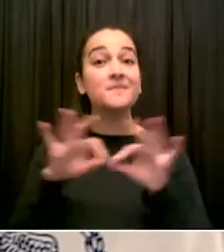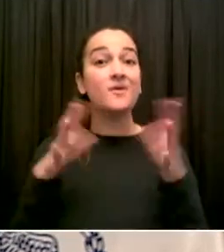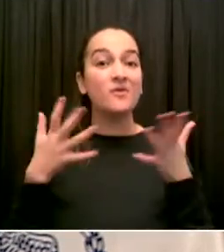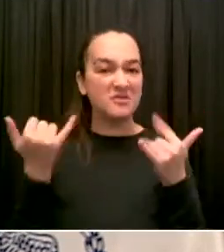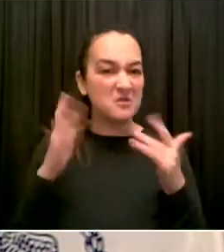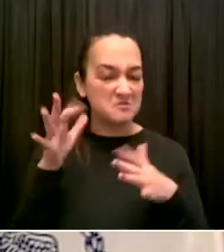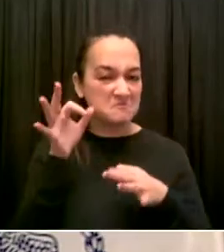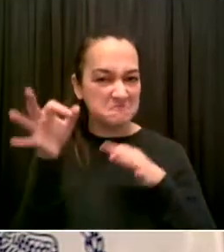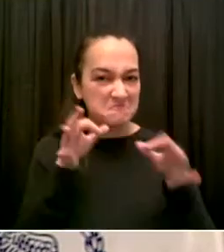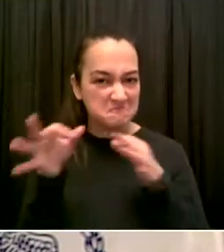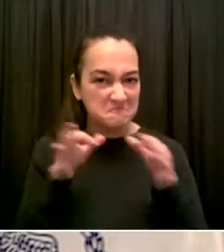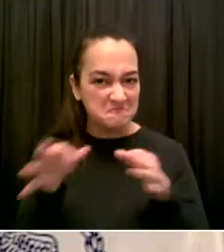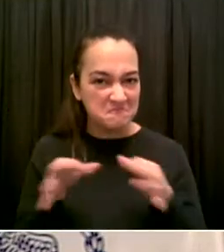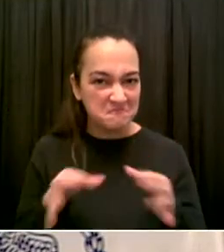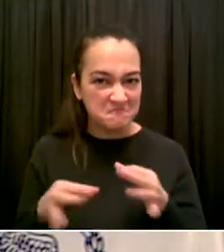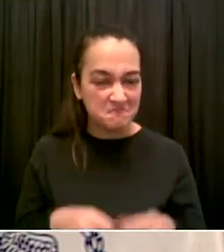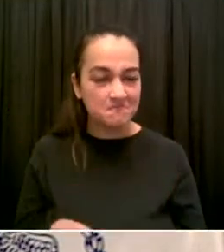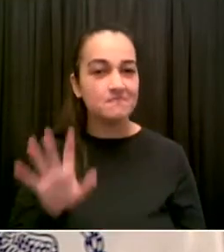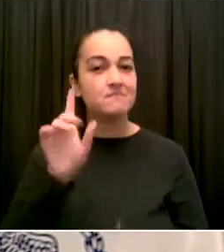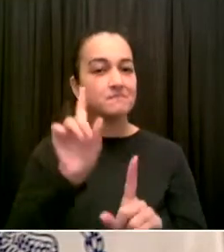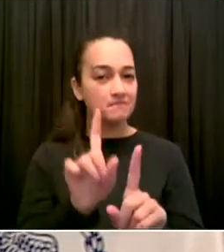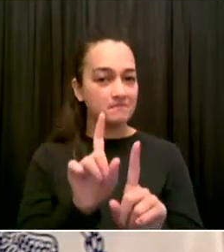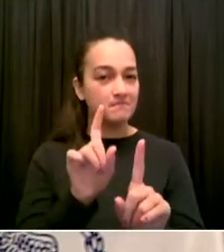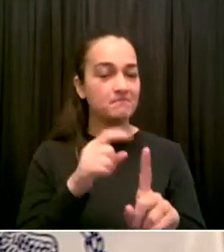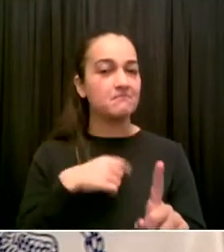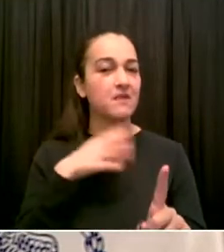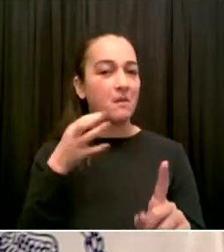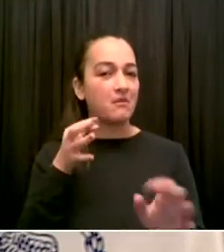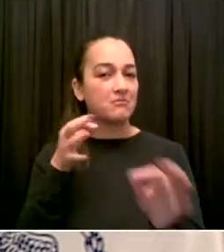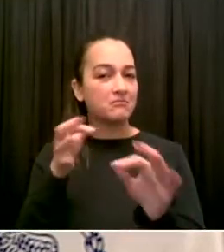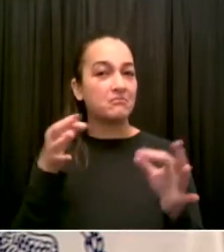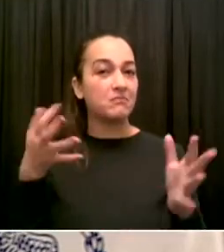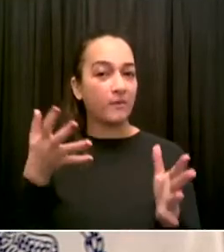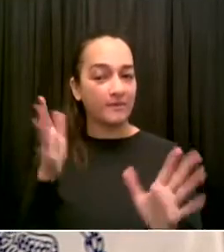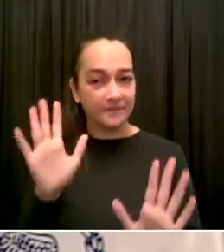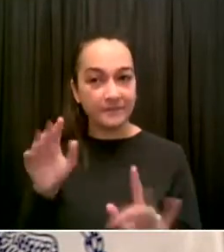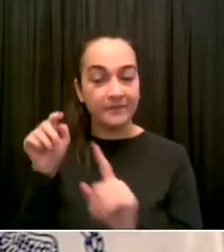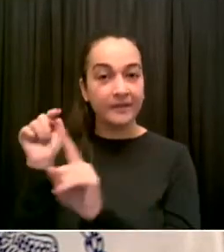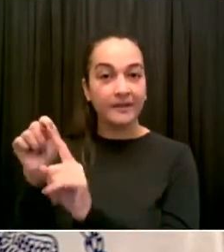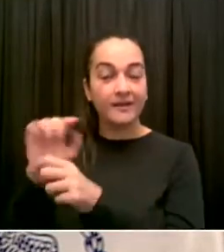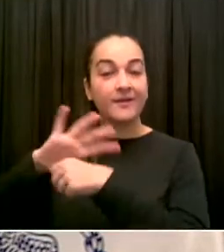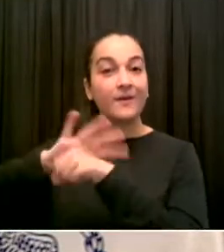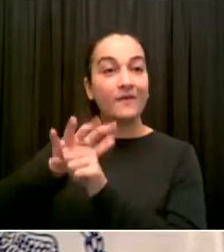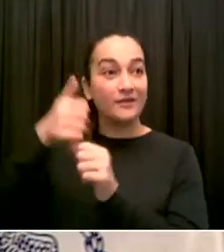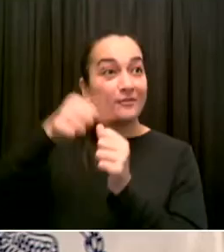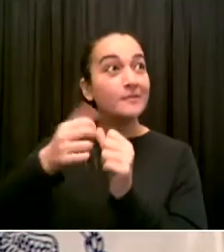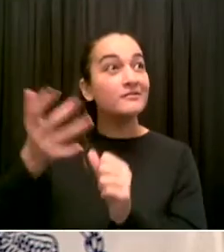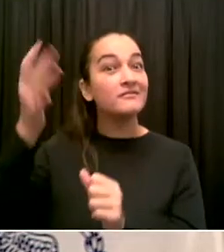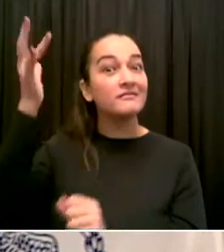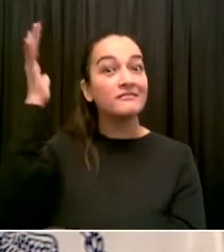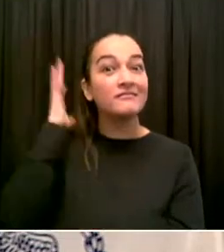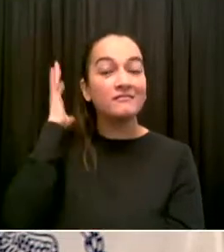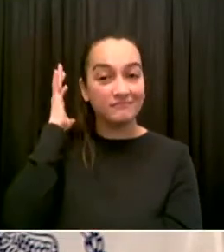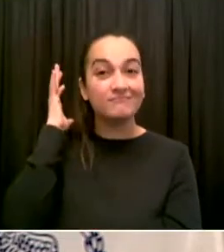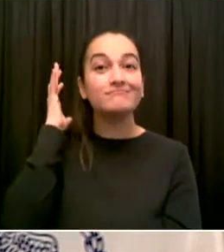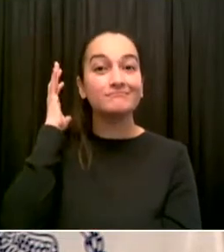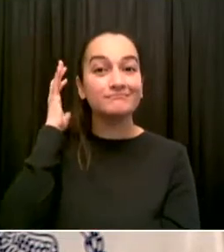WHEN WE LOOK AT THE LAST YEAR AND A HALF, COVID DISRTEUPD